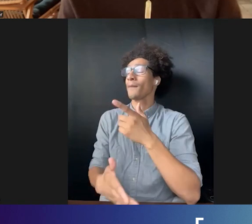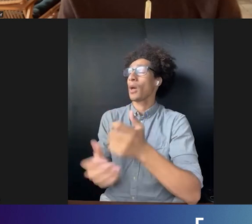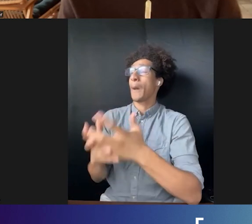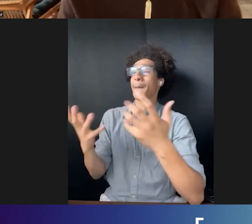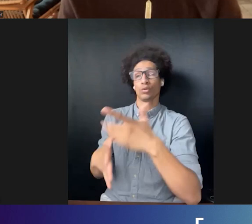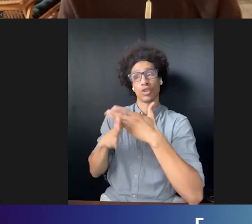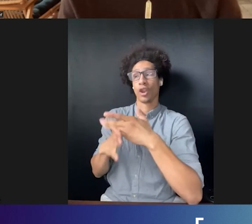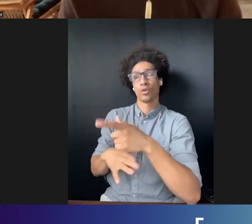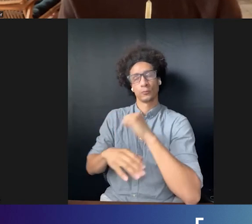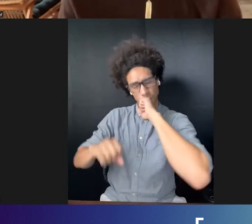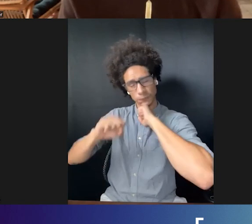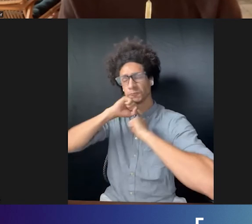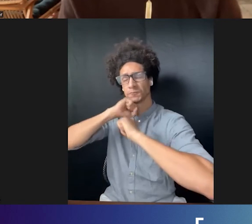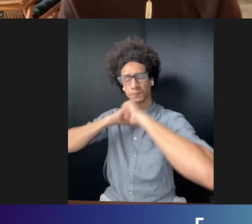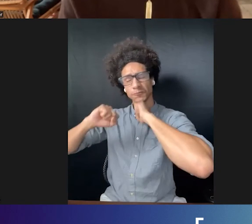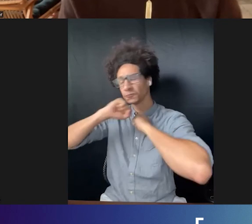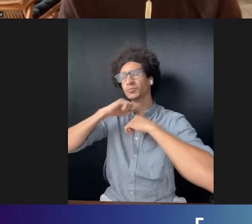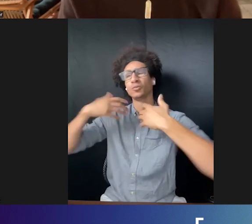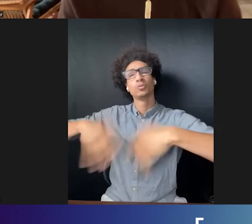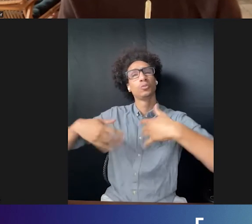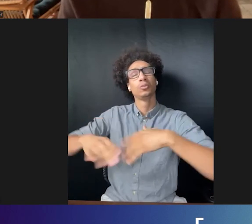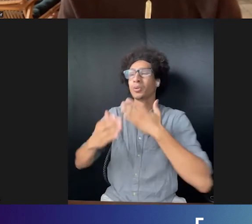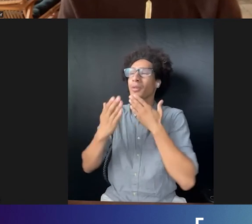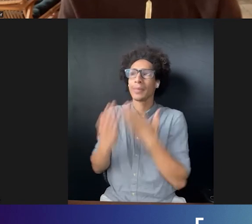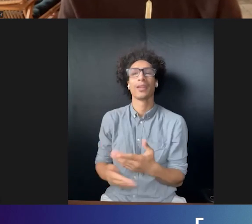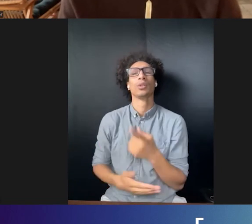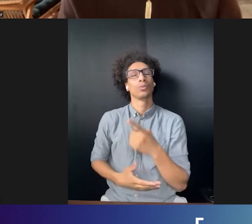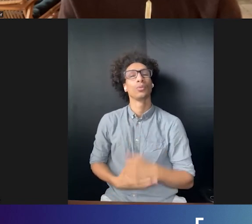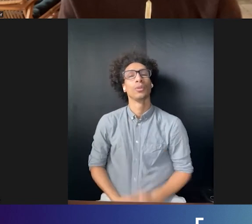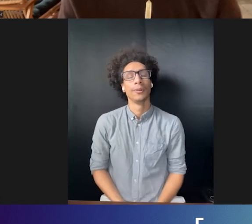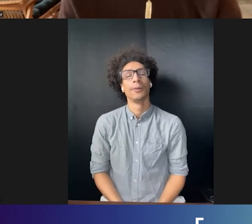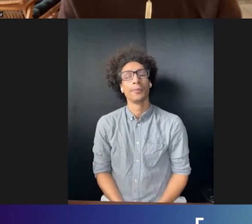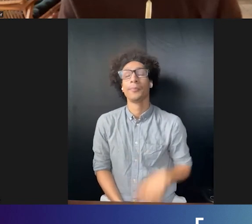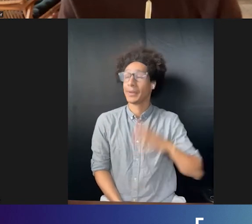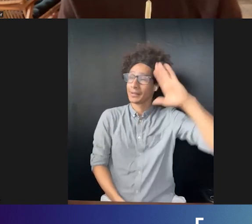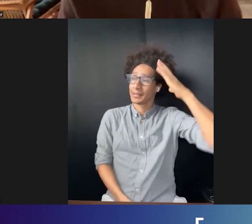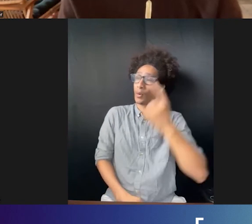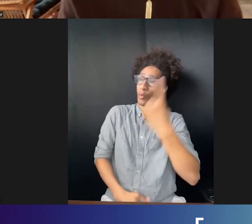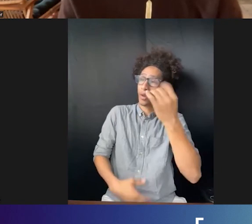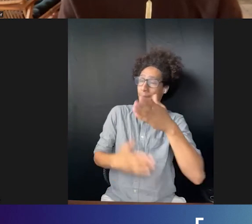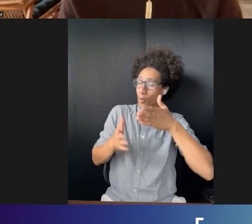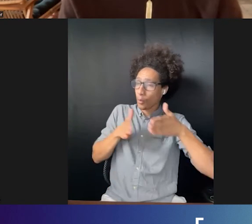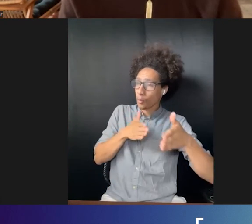It seems to be one of the ways through distribution. But I do want to underscore